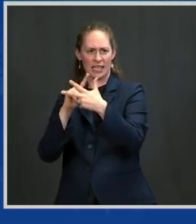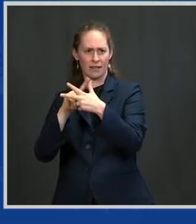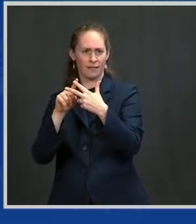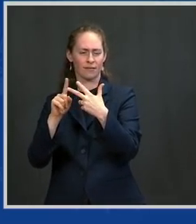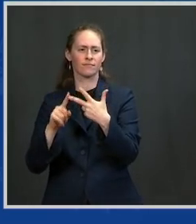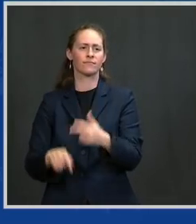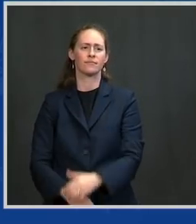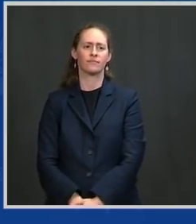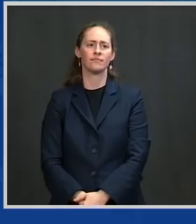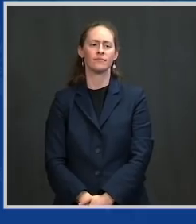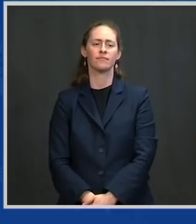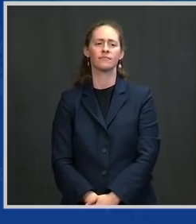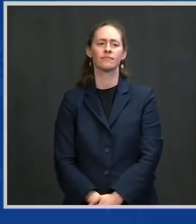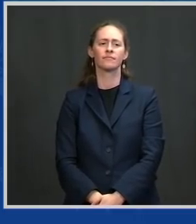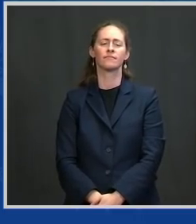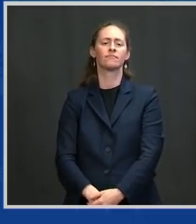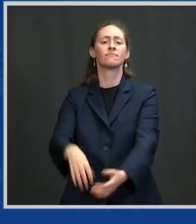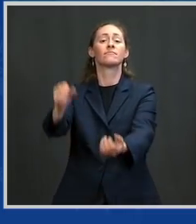is vastly diminished in numbers;